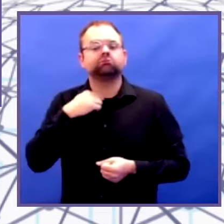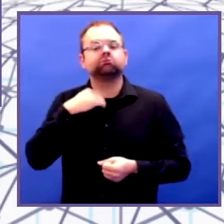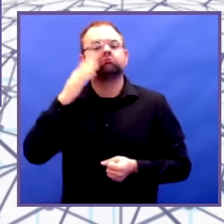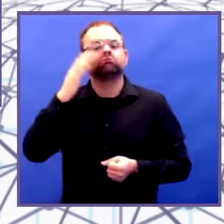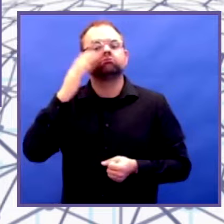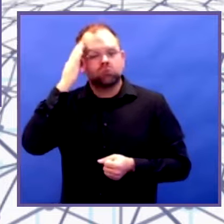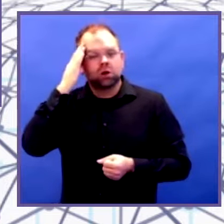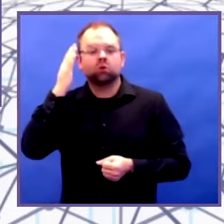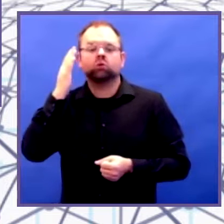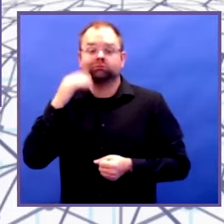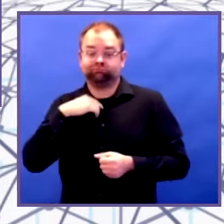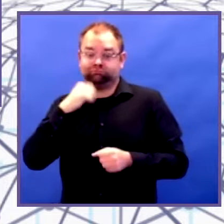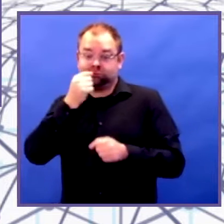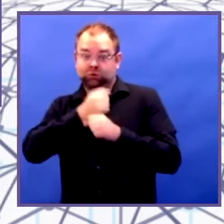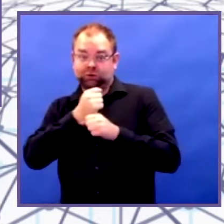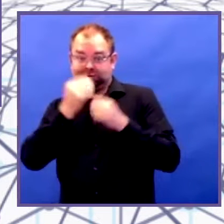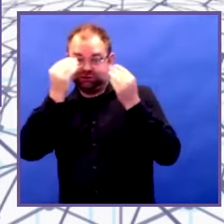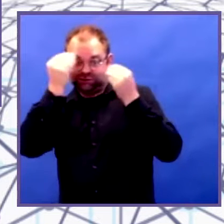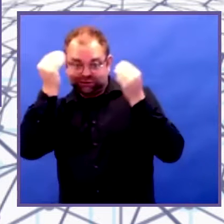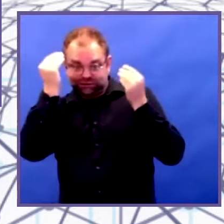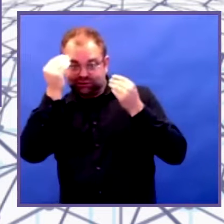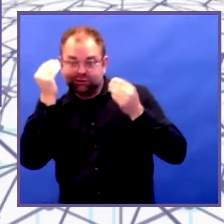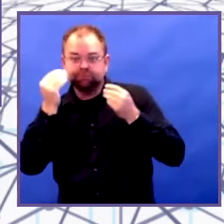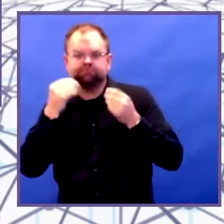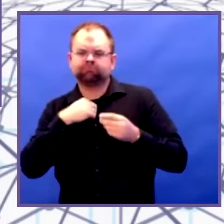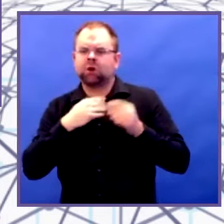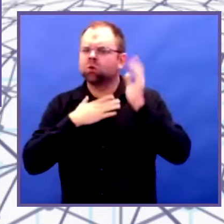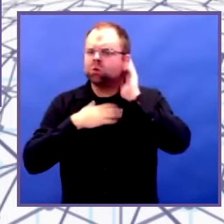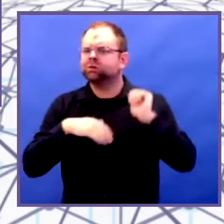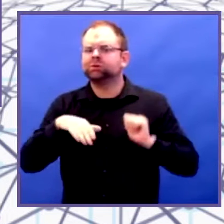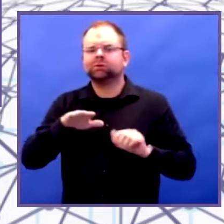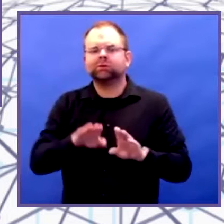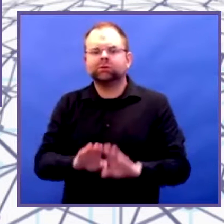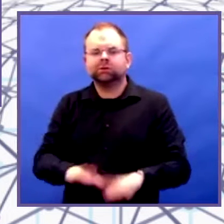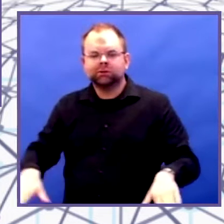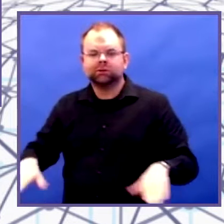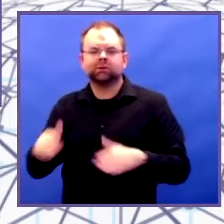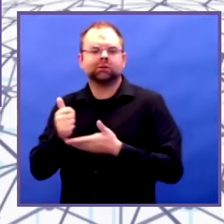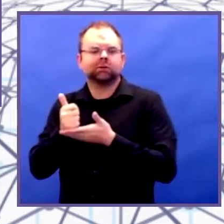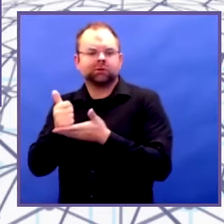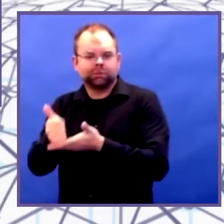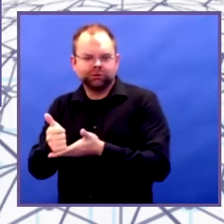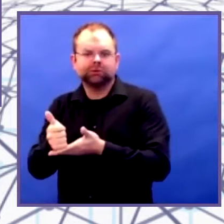complexity of their needs, and in a context with very little supervision, I recall feeling